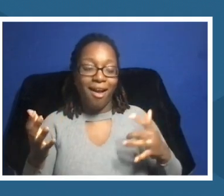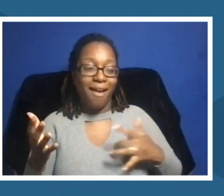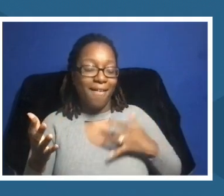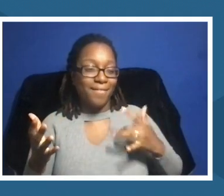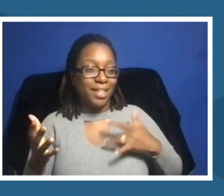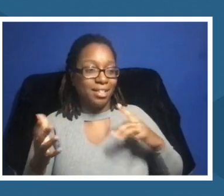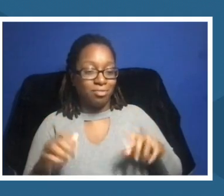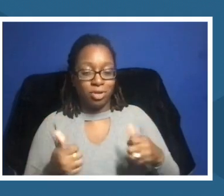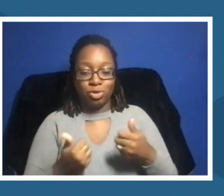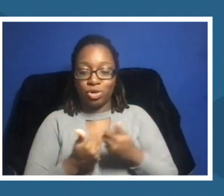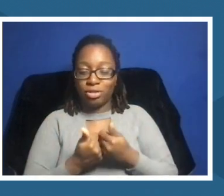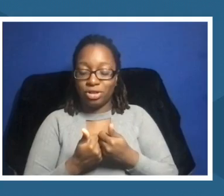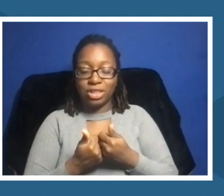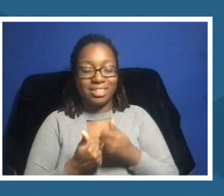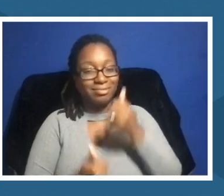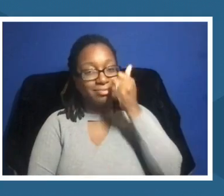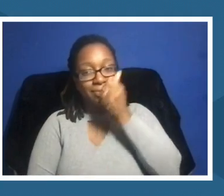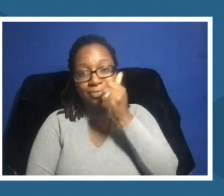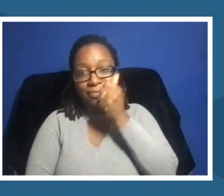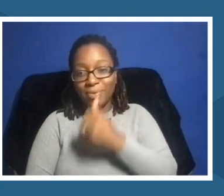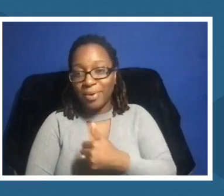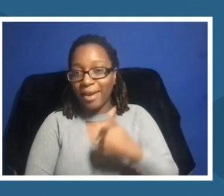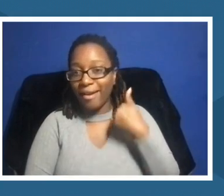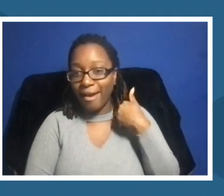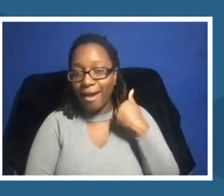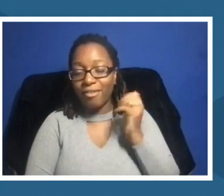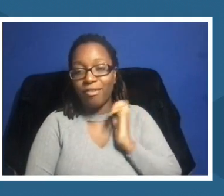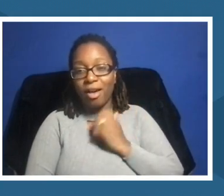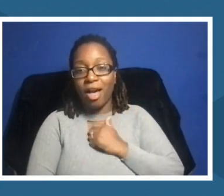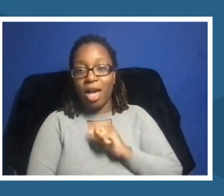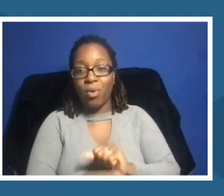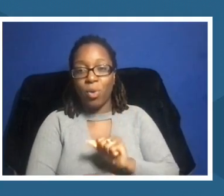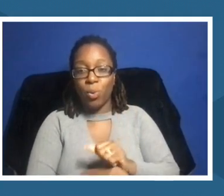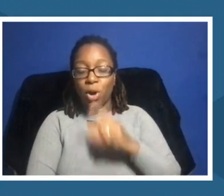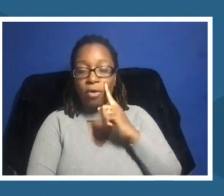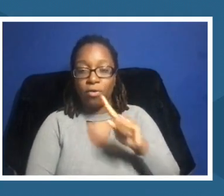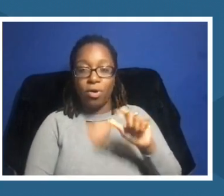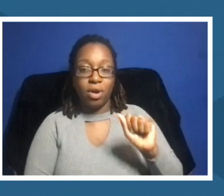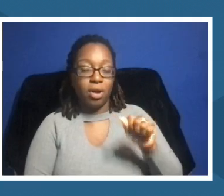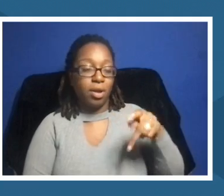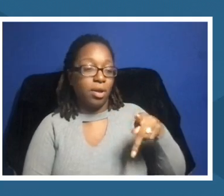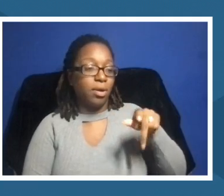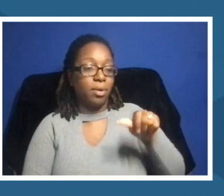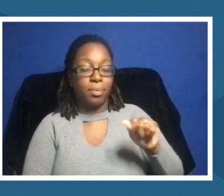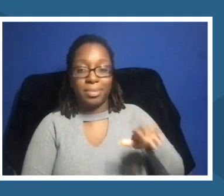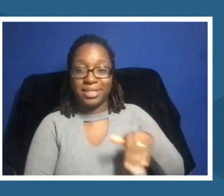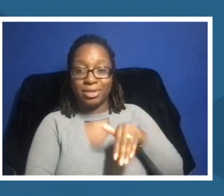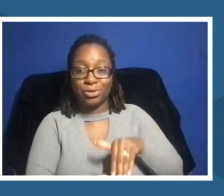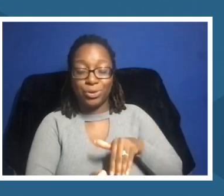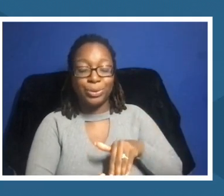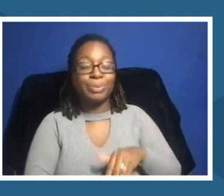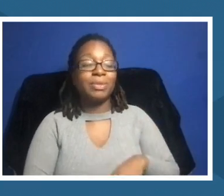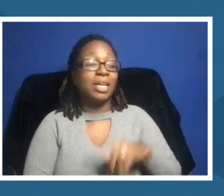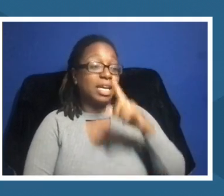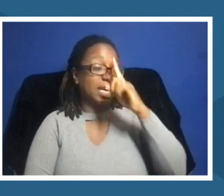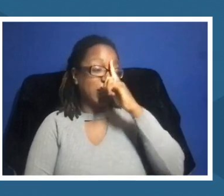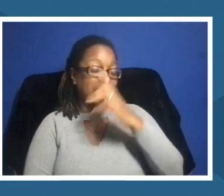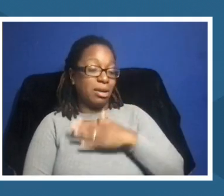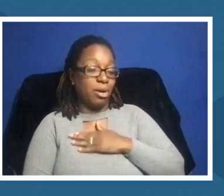faced with every day in the work that we do at the asian pacific american center and i think in the work that i do with